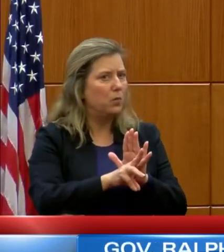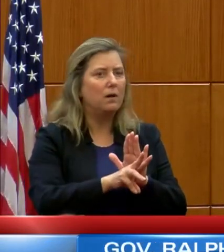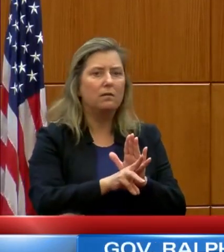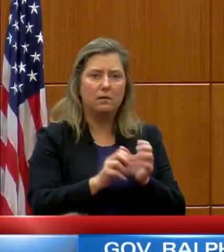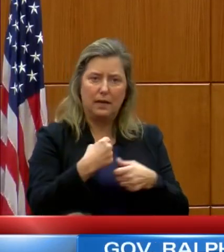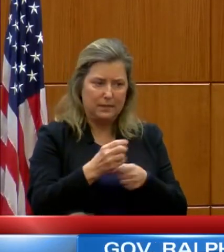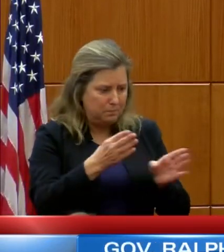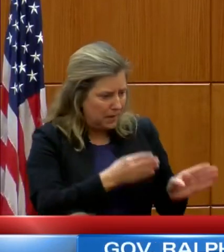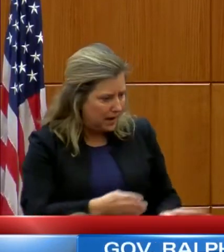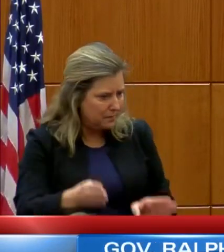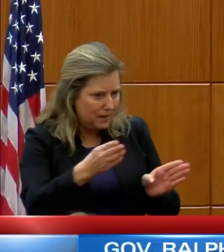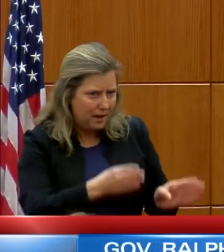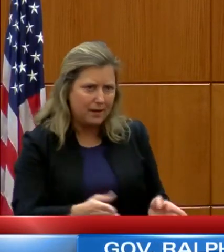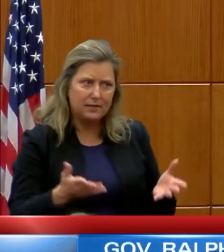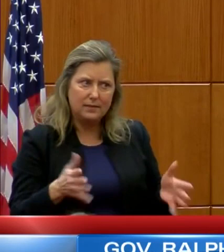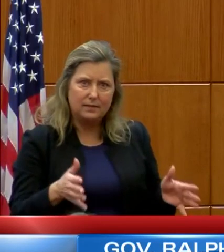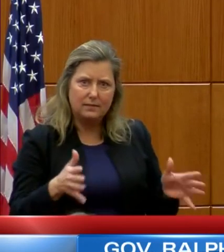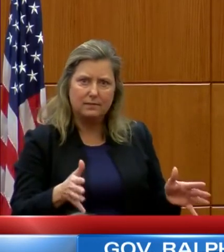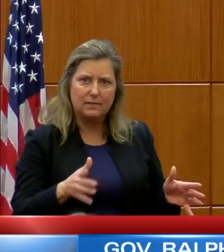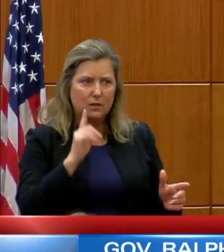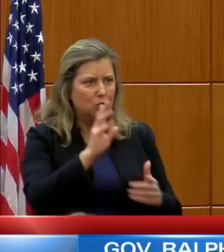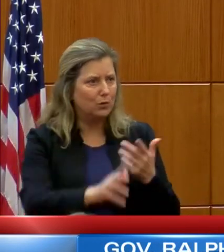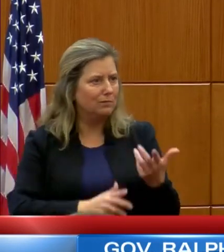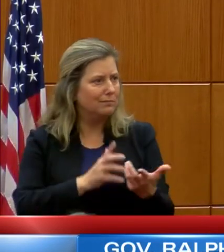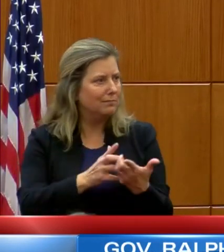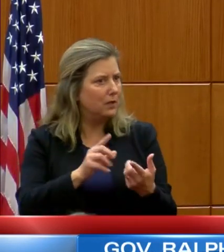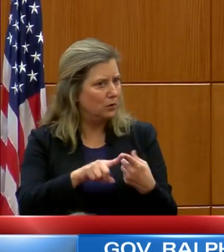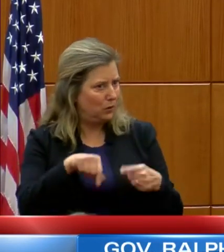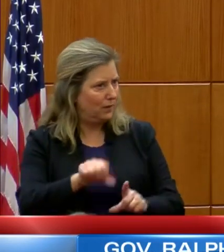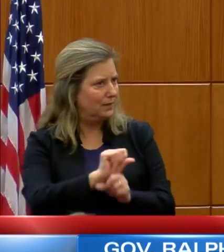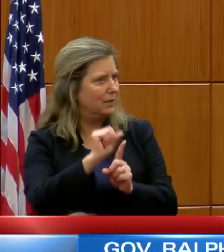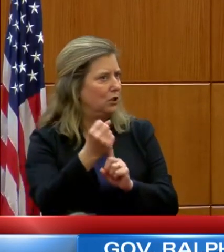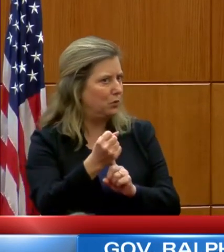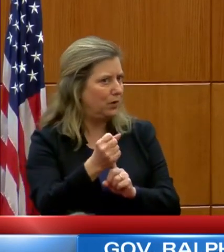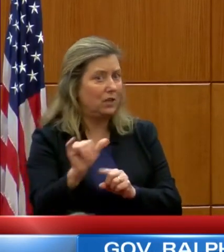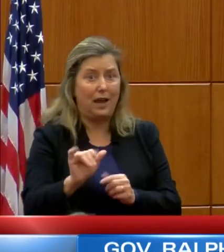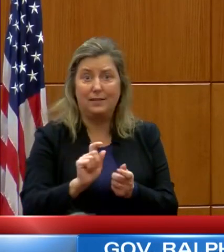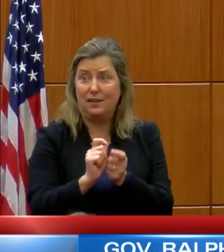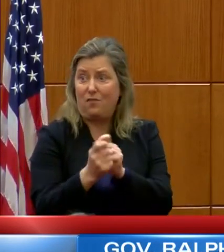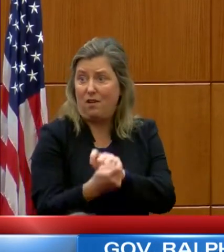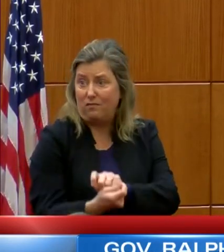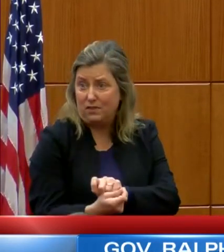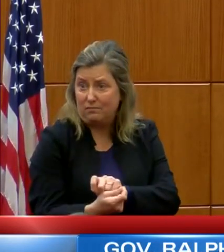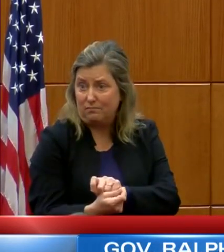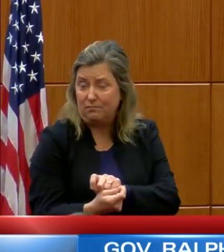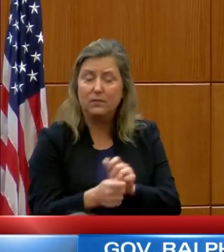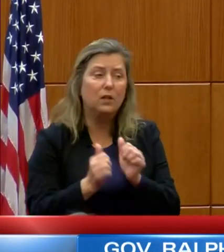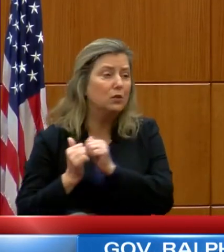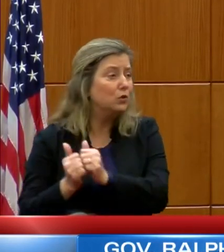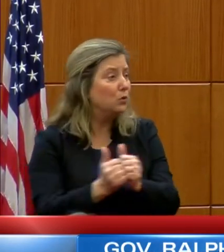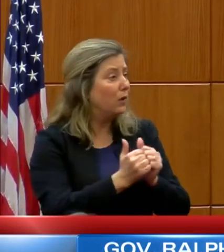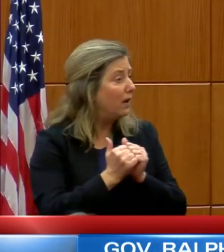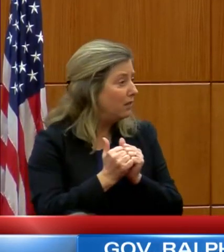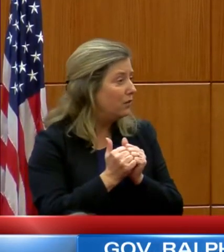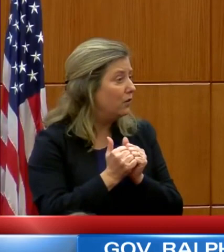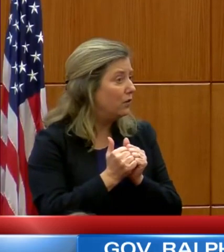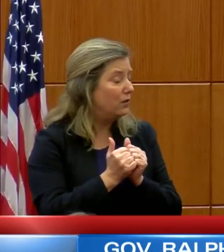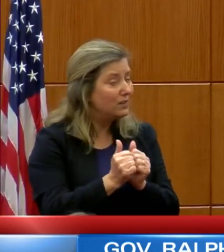GOVERNOR RALPH NORTHAM I HAVE CONFIDENCE THAT OUR COMMONWEALTH HAS MADE THE PLANS AND PREPARATIONS TO ADAPT TO THIS SITUATION AS IT